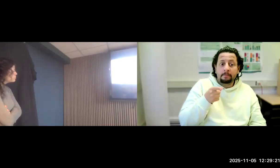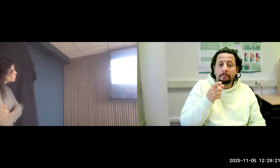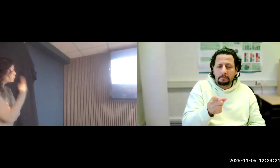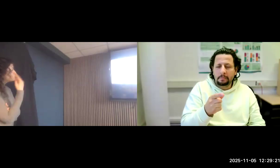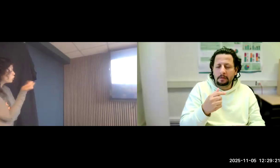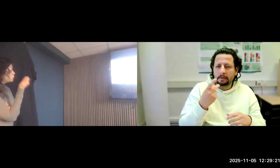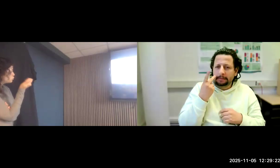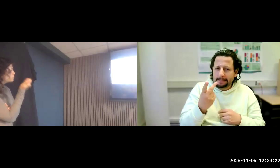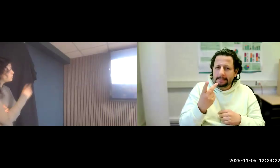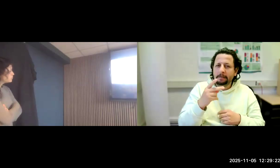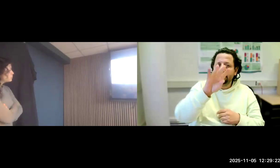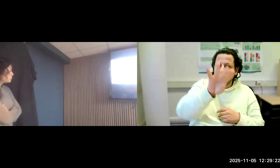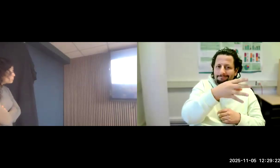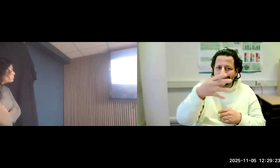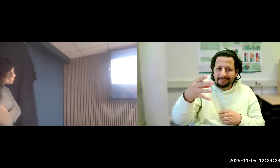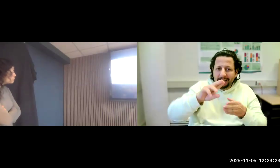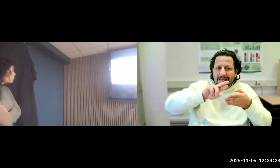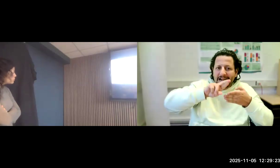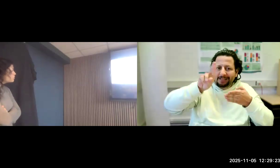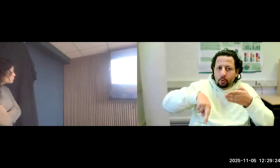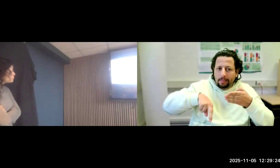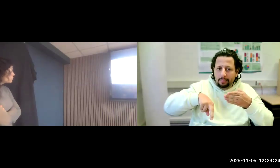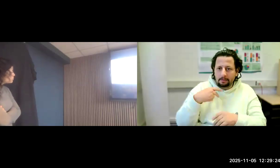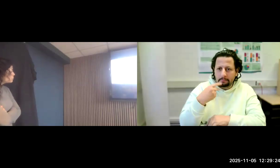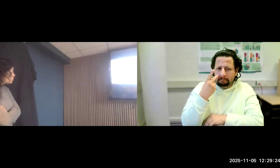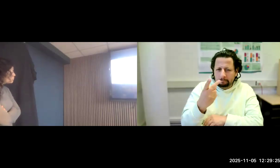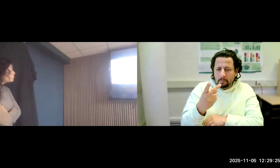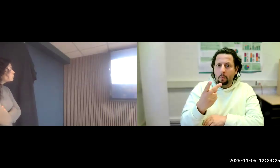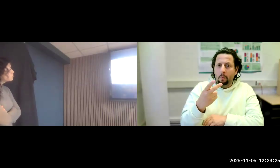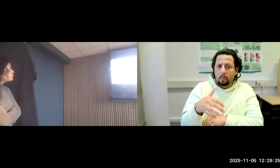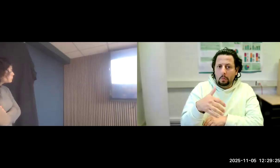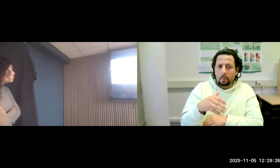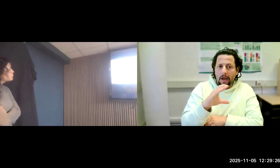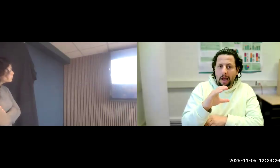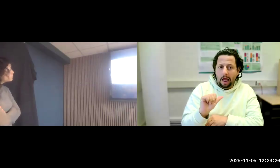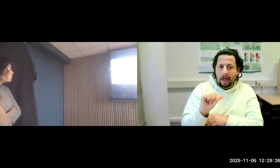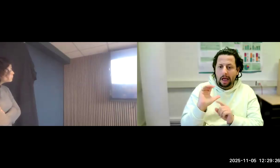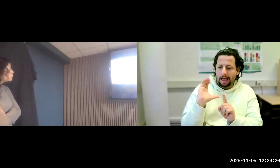I'm also, the second question that I have is with regards to, the Charlie Chaplin clip.